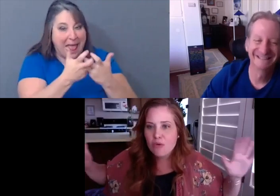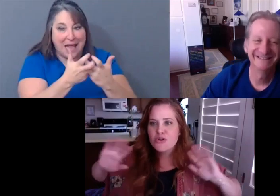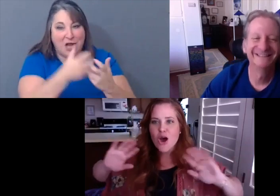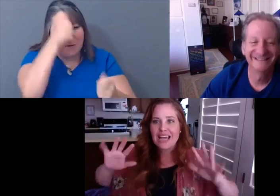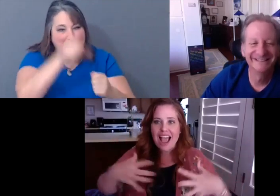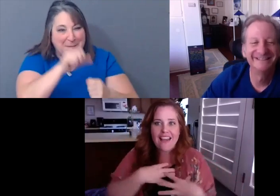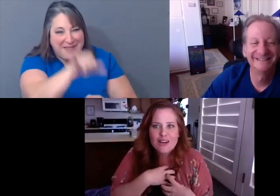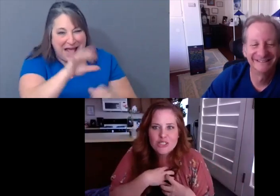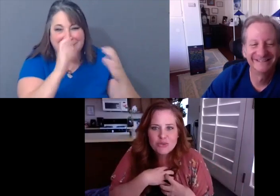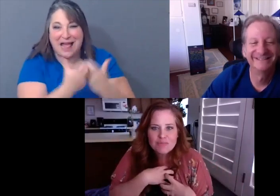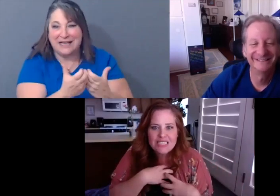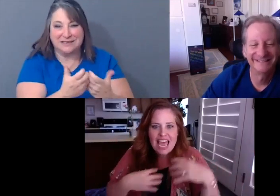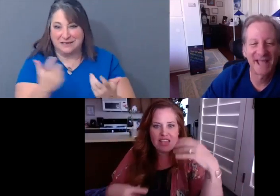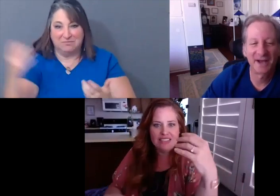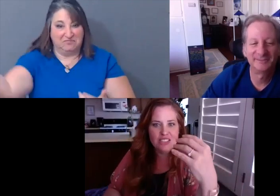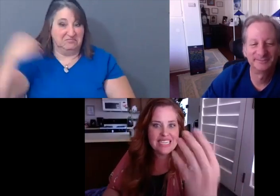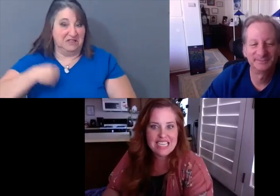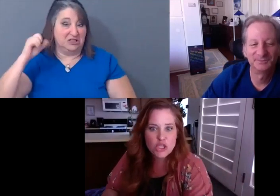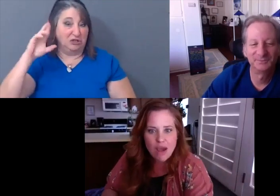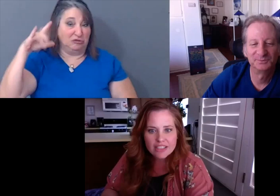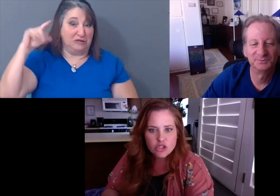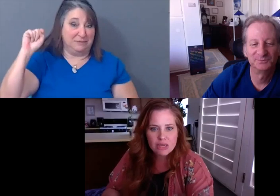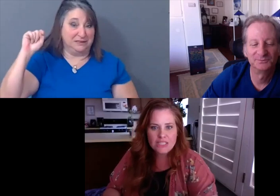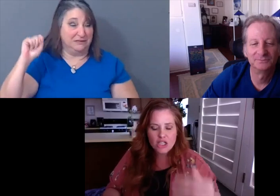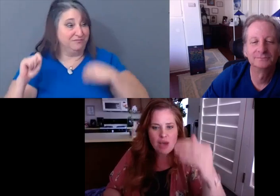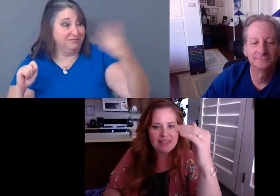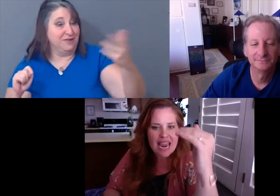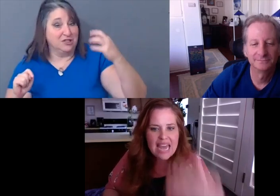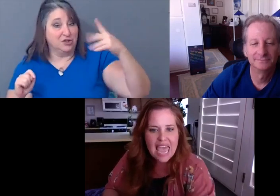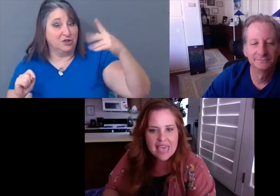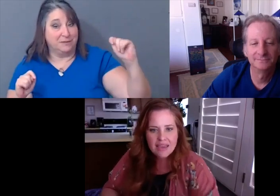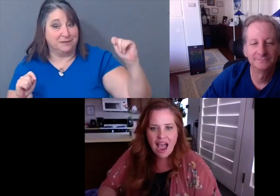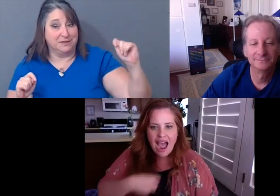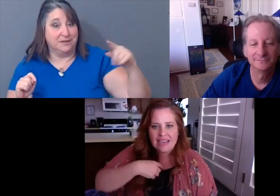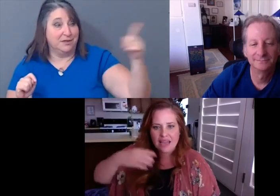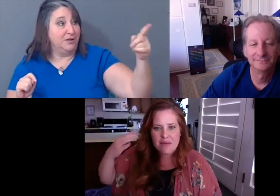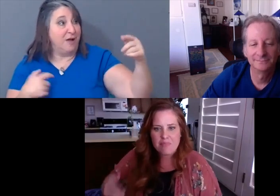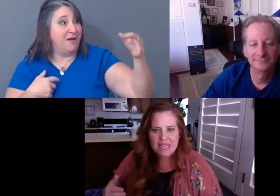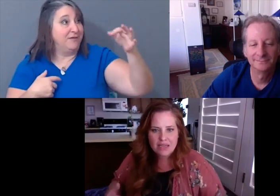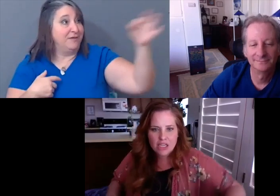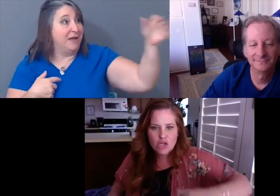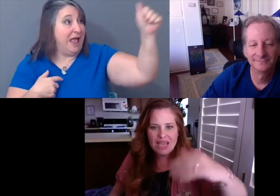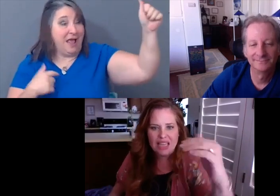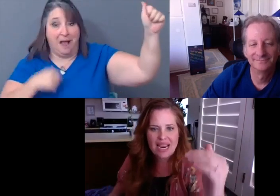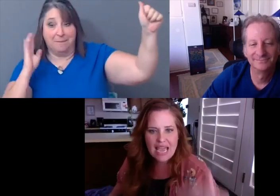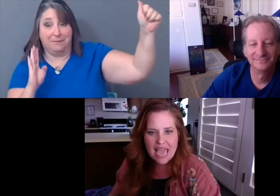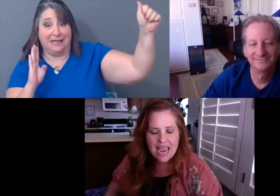There were no, like I got a script, and that's it. You got a script, you had line A, I had line B. You have line A.